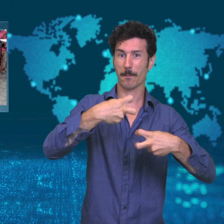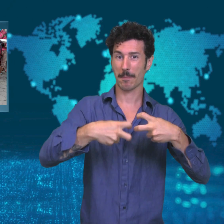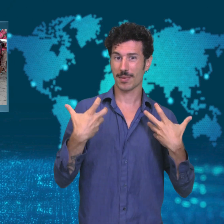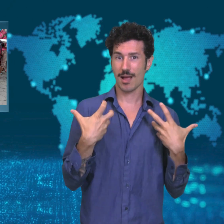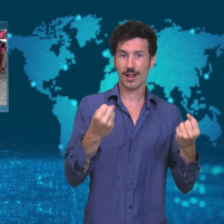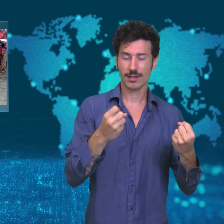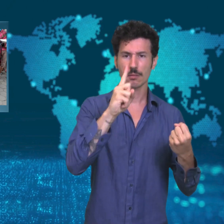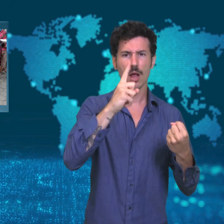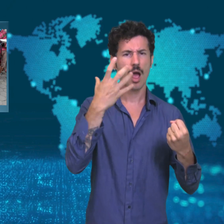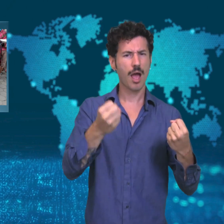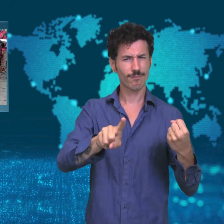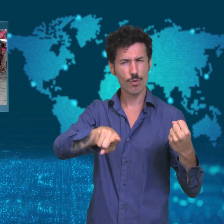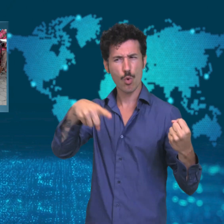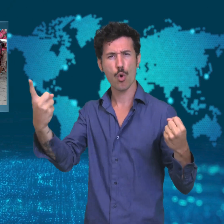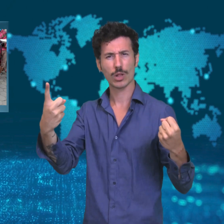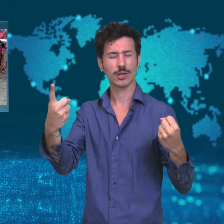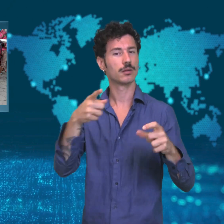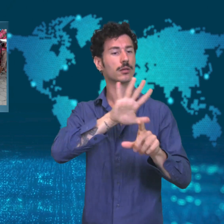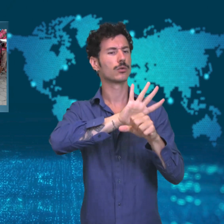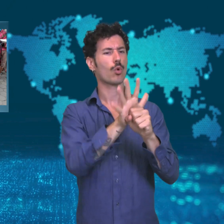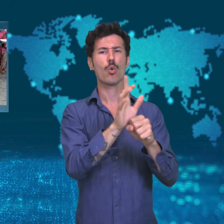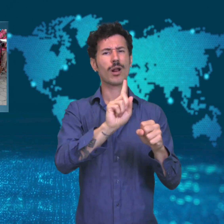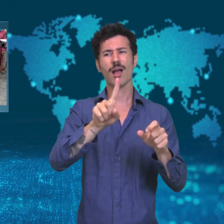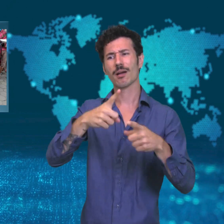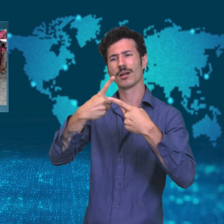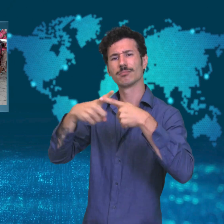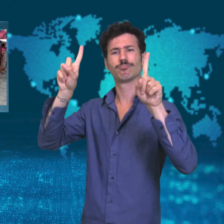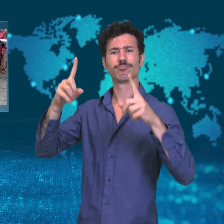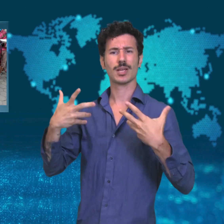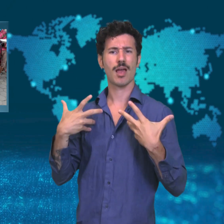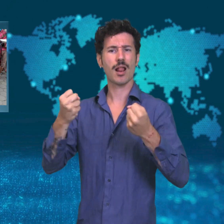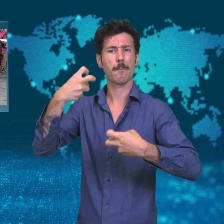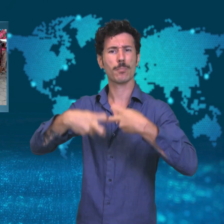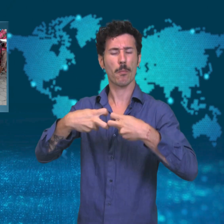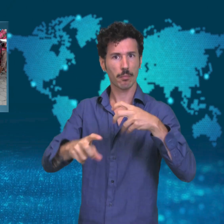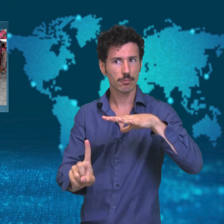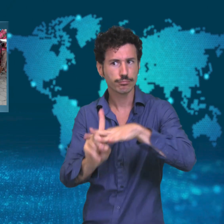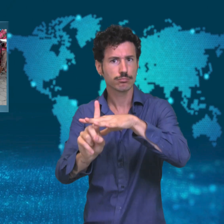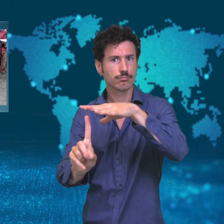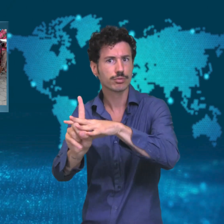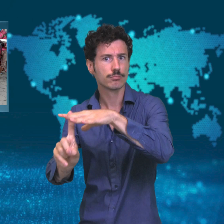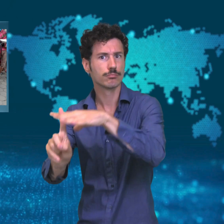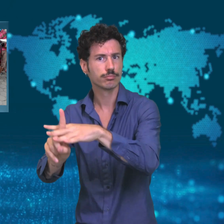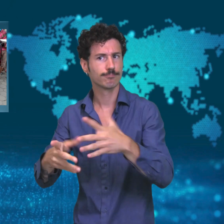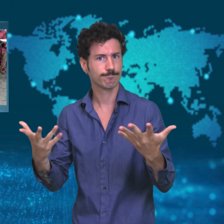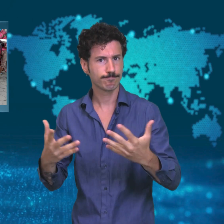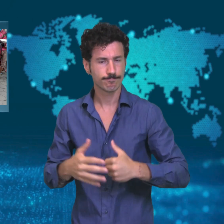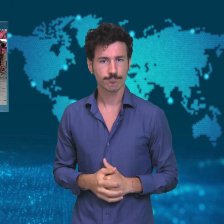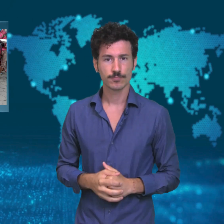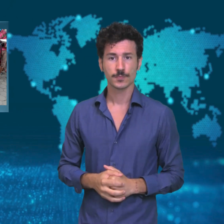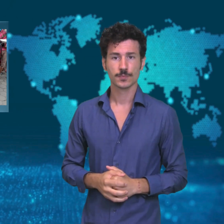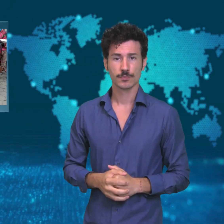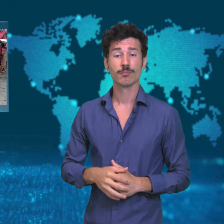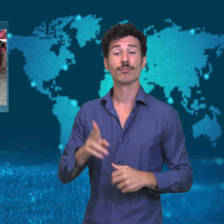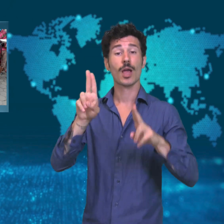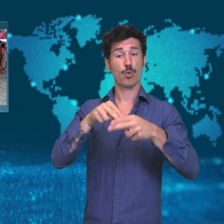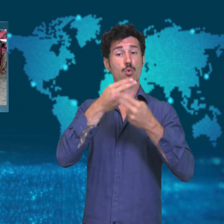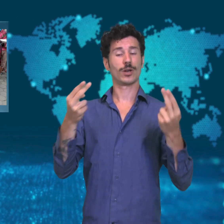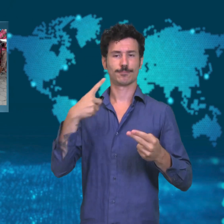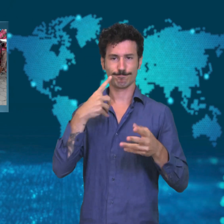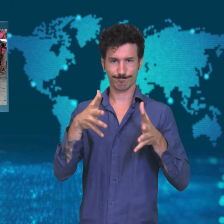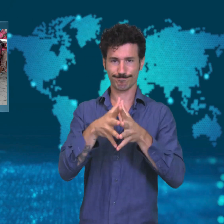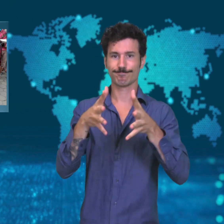The UN reports that the pandemic has caused health issues besides COVID-19.